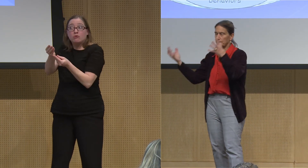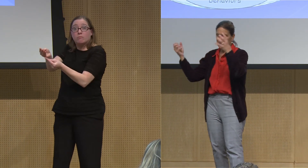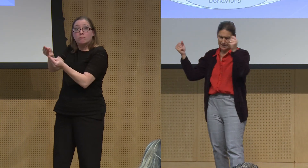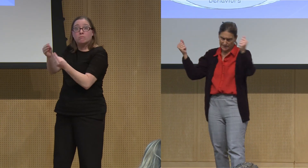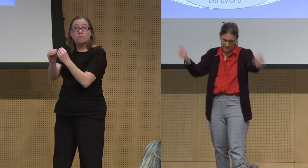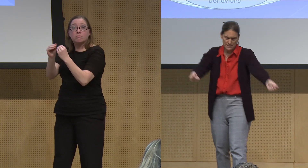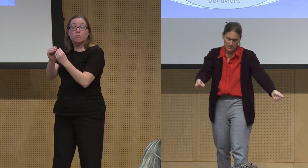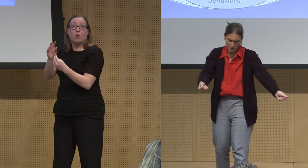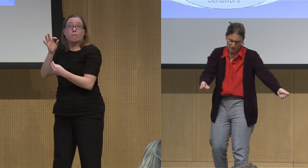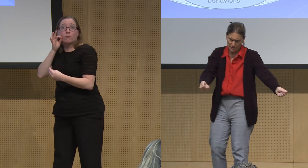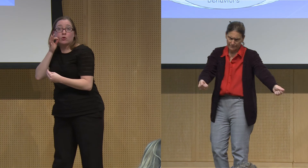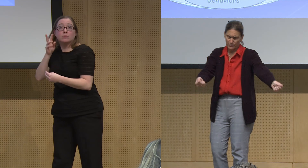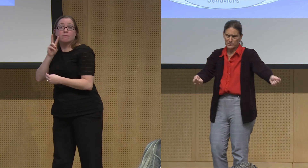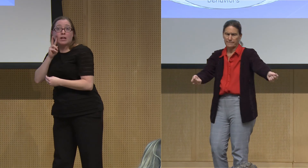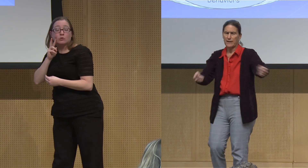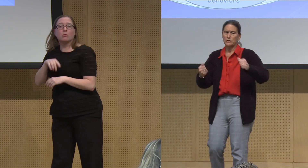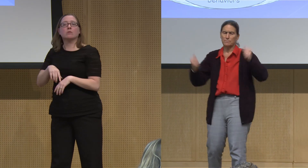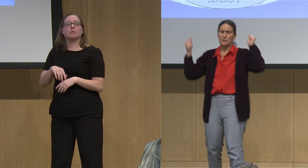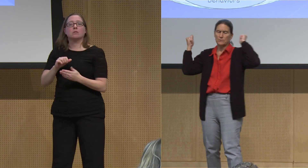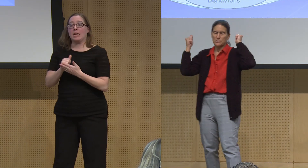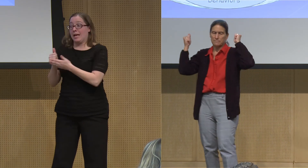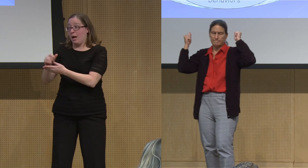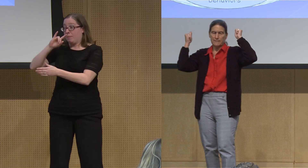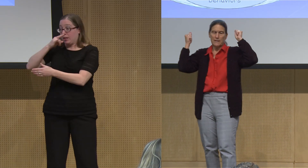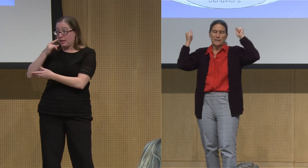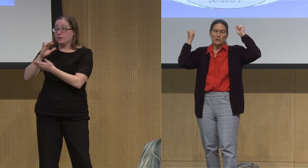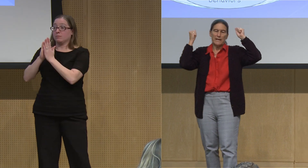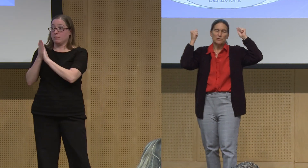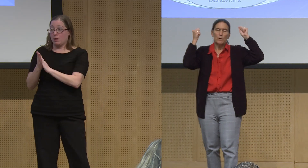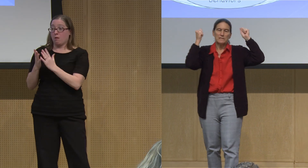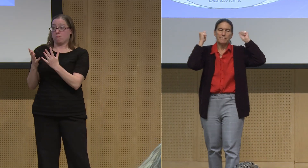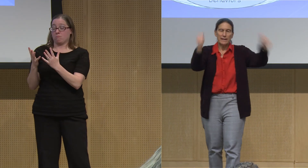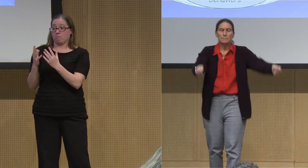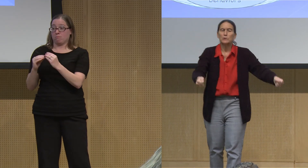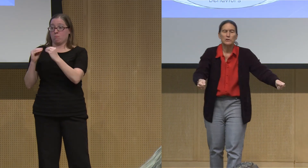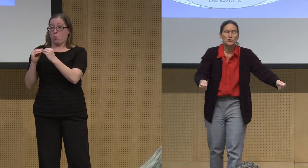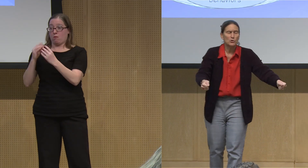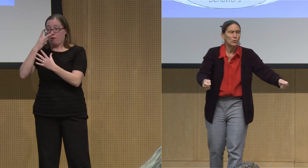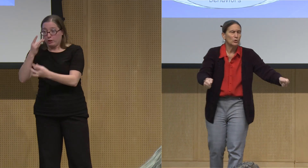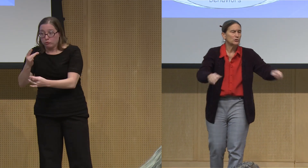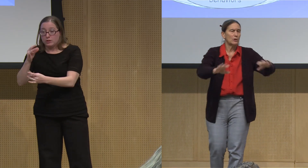GET KIDS INTERESTED IN FRUITS AND VEGETABLES, CHANGE WHAT'S AVAILABLE IN THE SCHOOLS SO WE GET